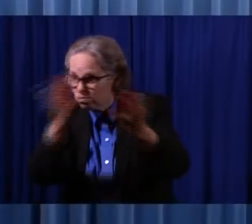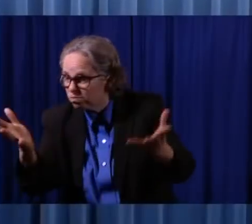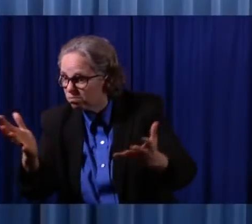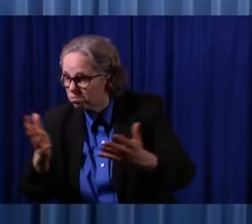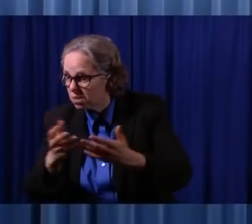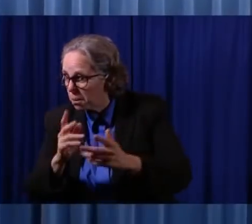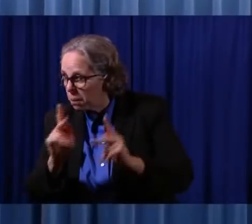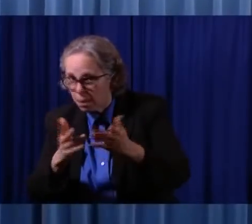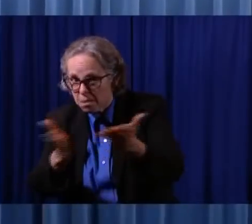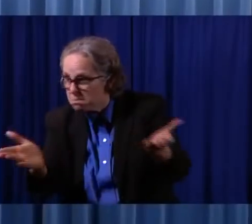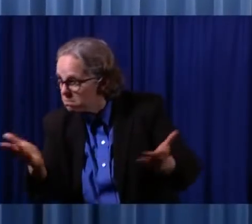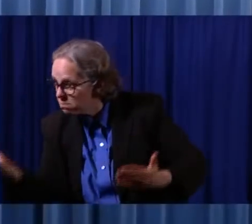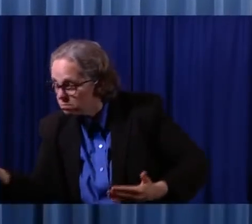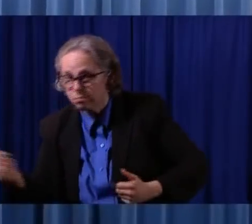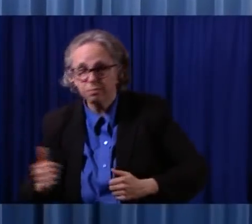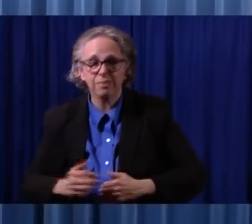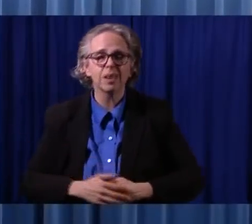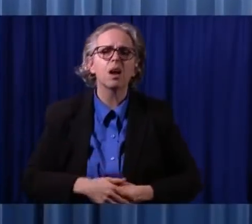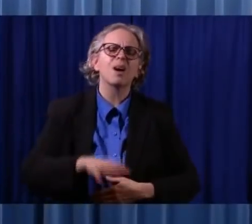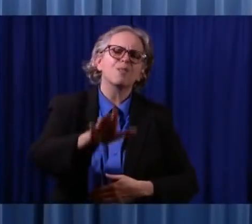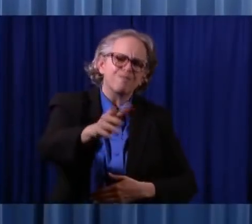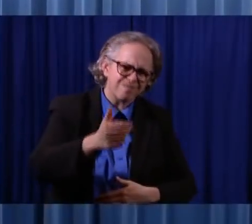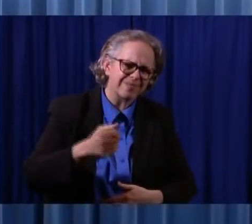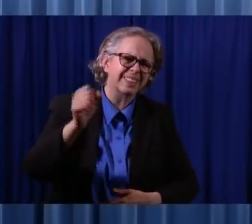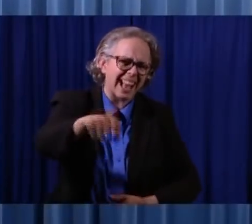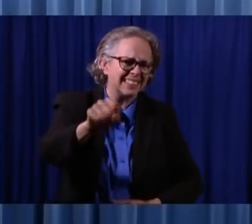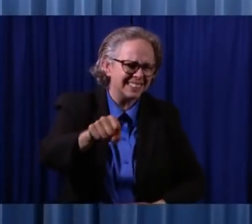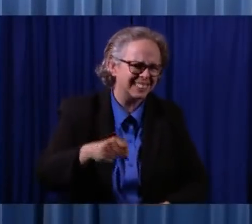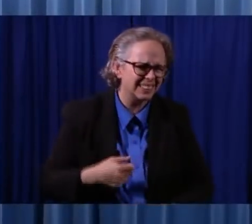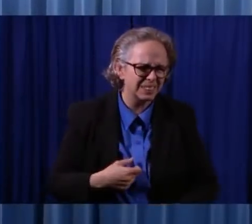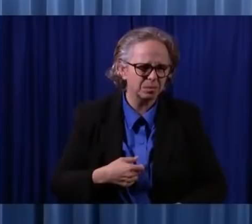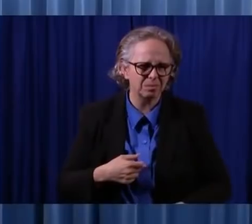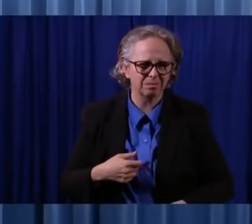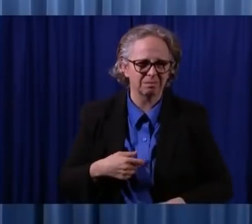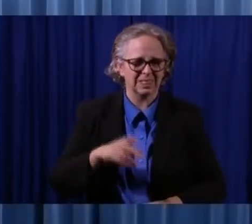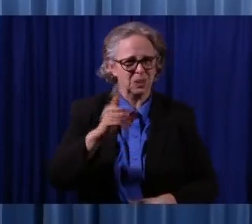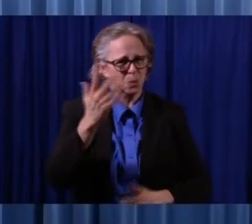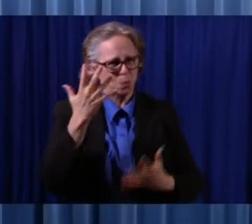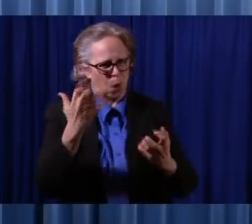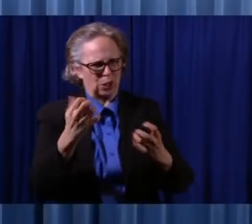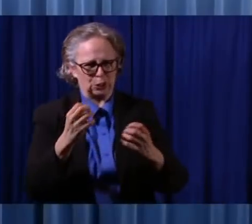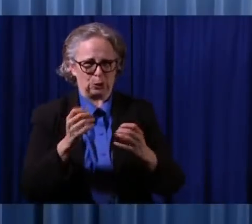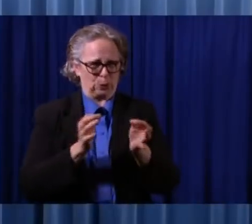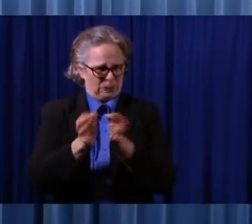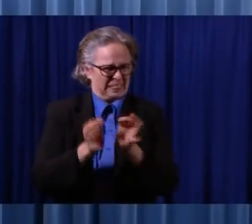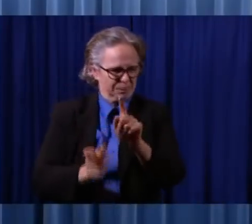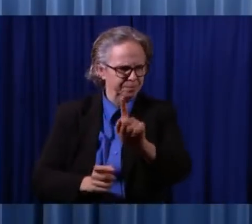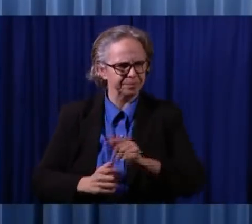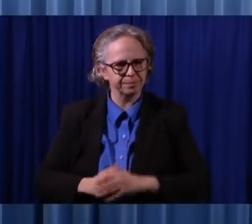ANYTHING ELSE THAT YOU THINK WE SHOULD KNOW? ANYTHING ELSE YOU WOULD LIKE TO TELL OUR VIEWERS